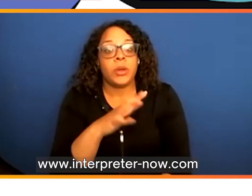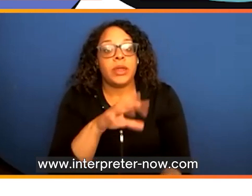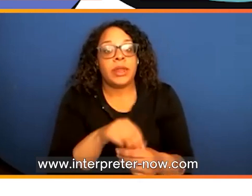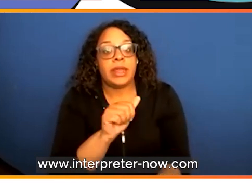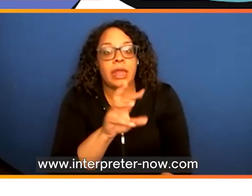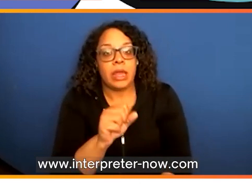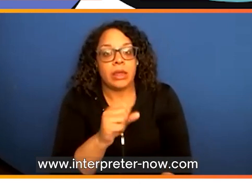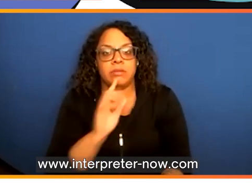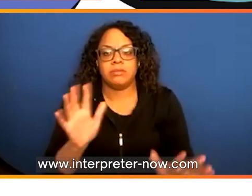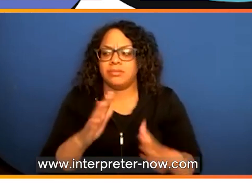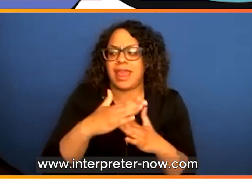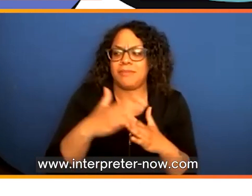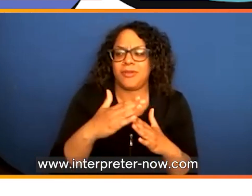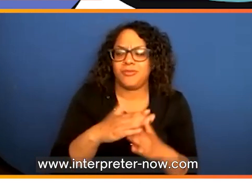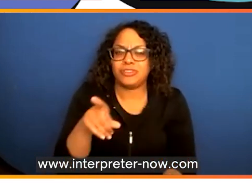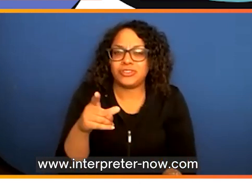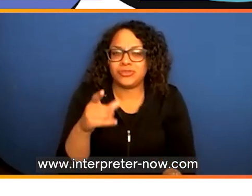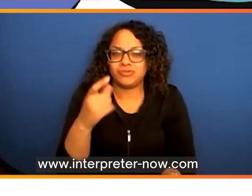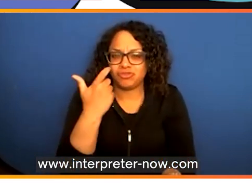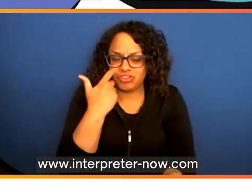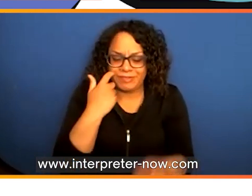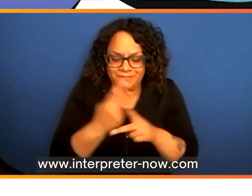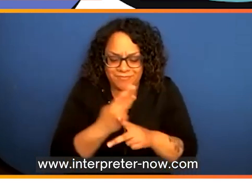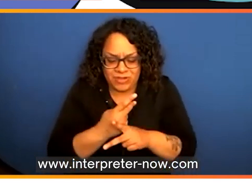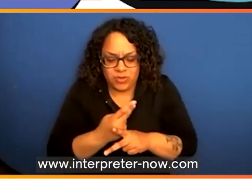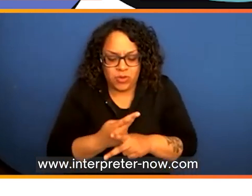to explain what it is or how you're doing it or what you're doing. So I would caution